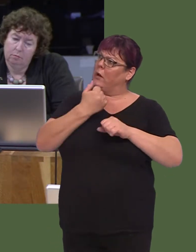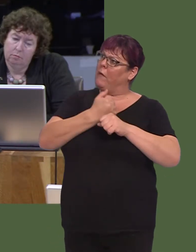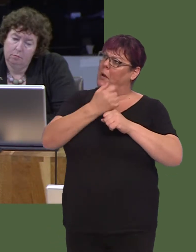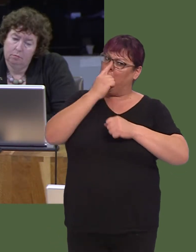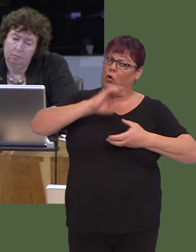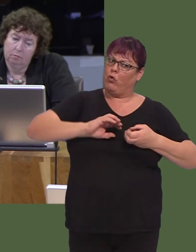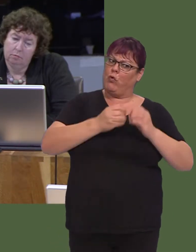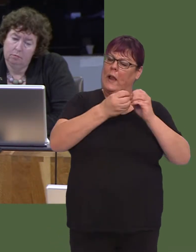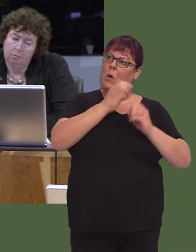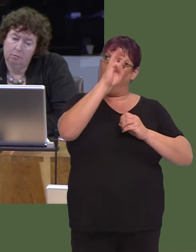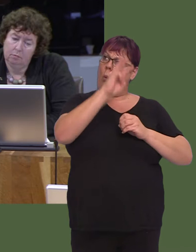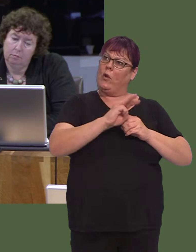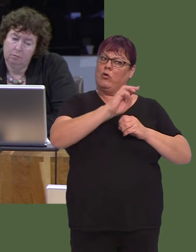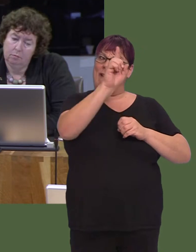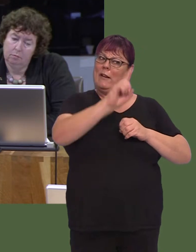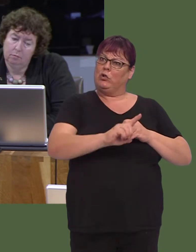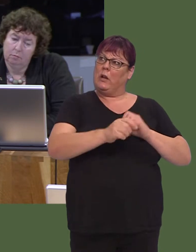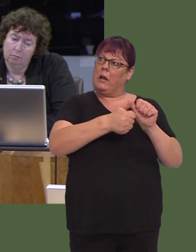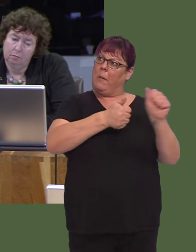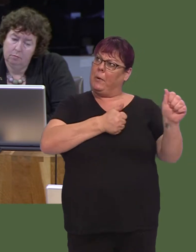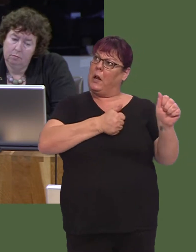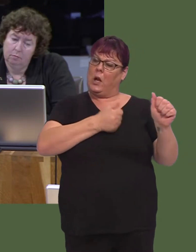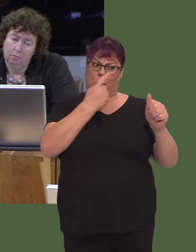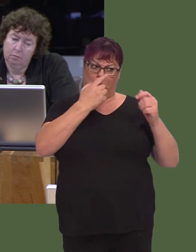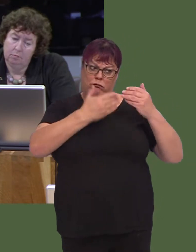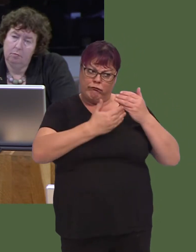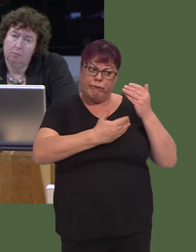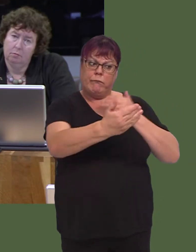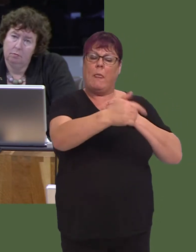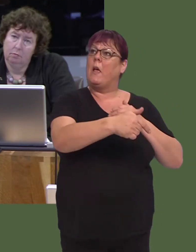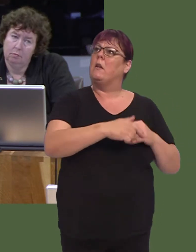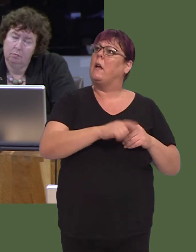consider creating a Welsh energy company to take this project forward, when are you expecting